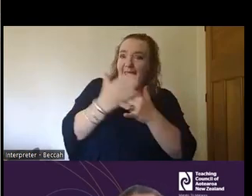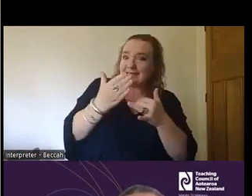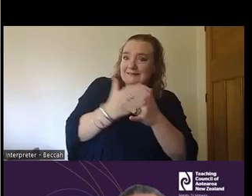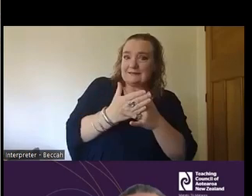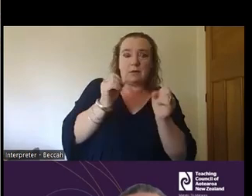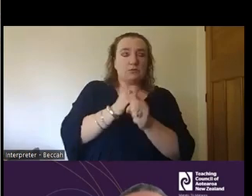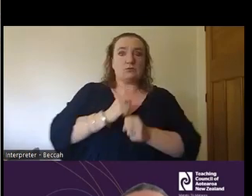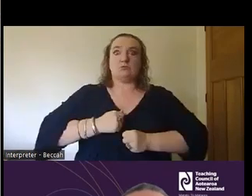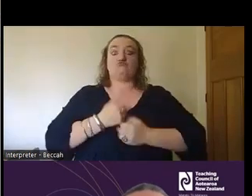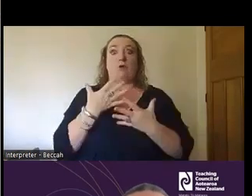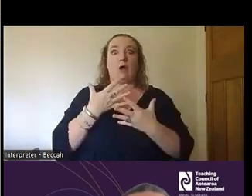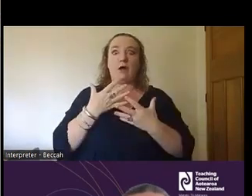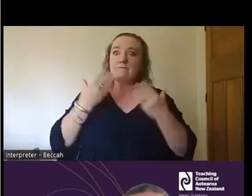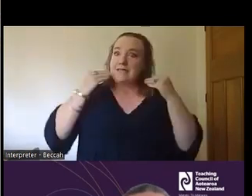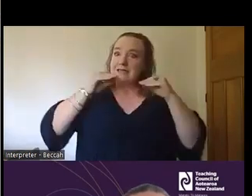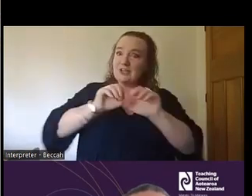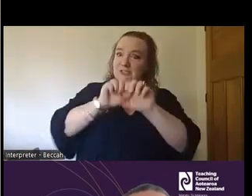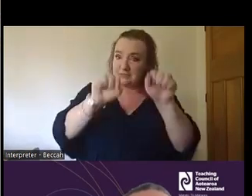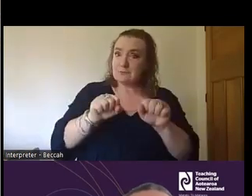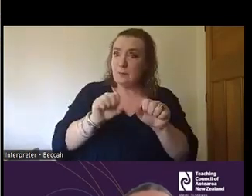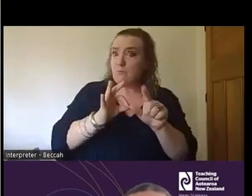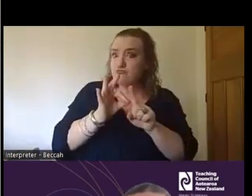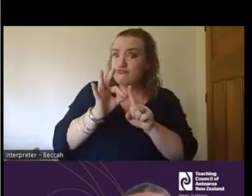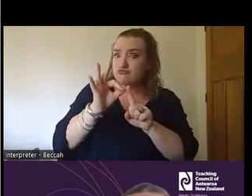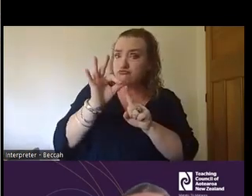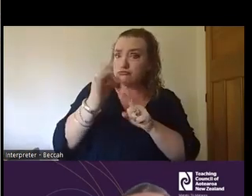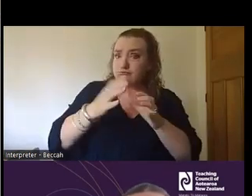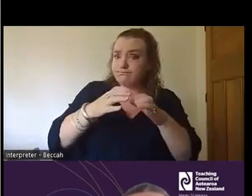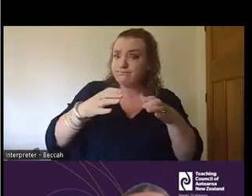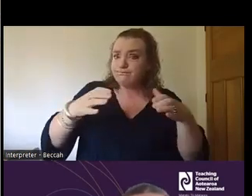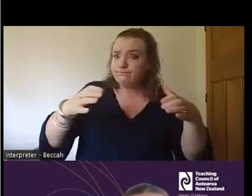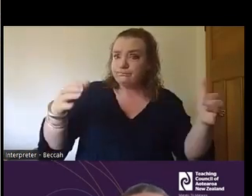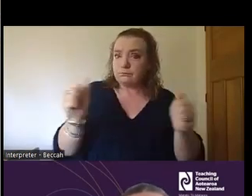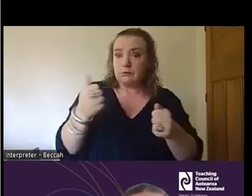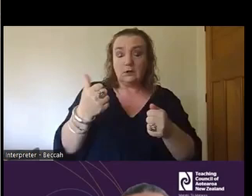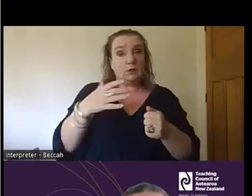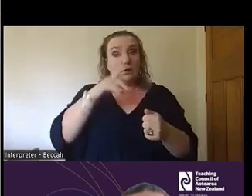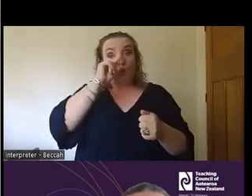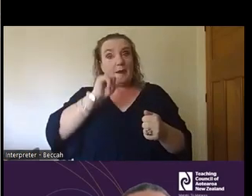in our education system is growing. We all have the opportunity to be change agents,